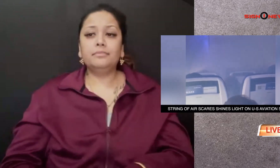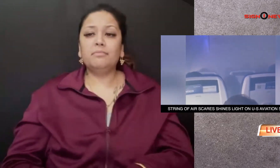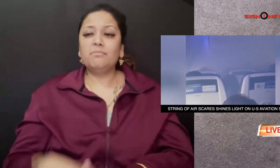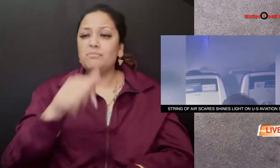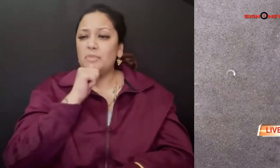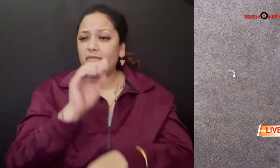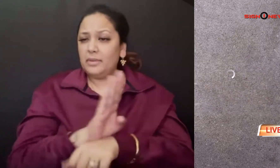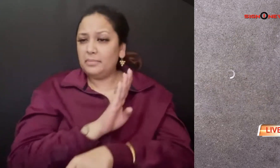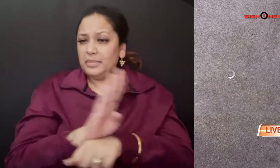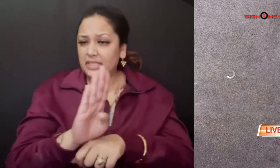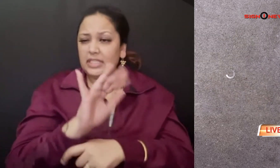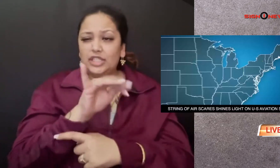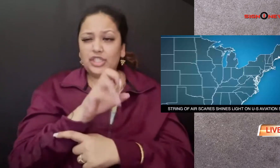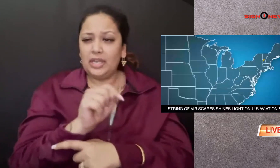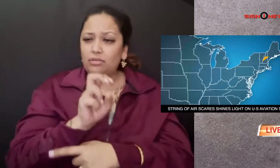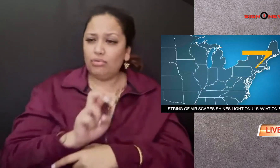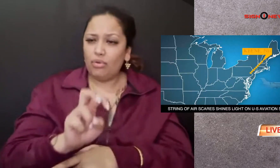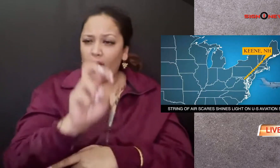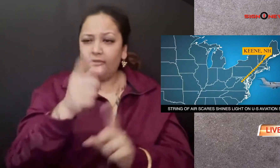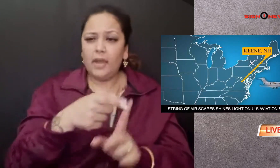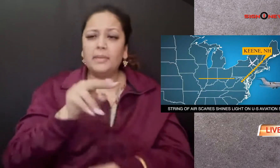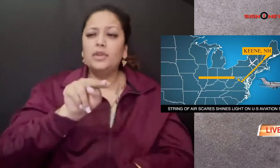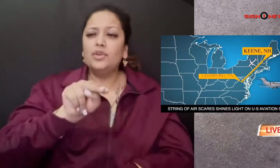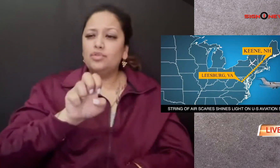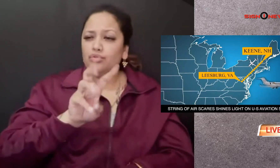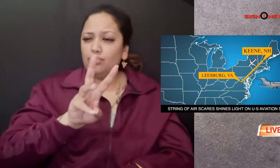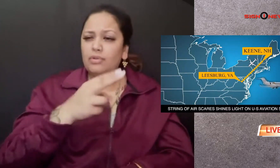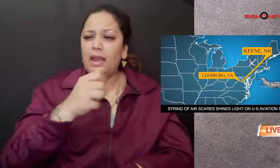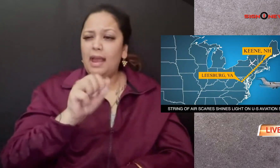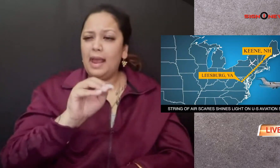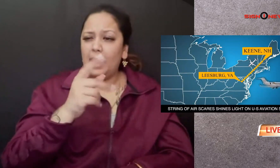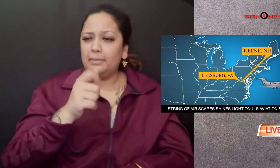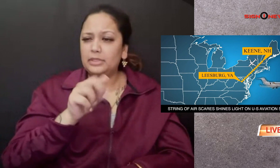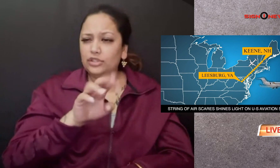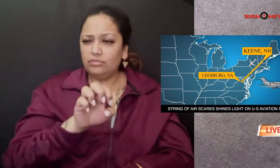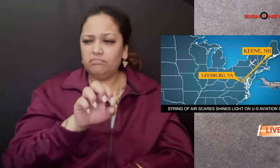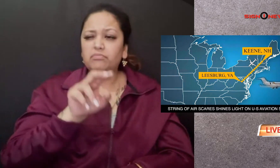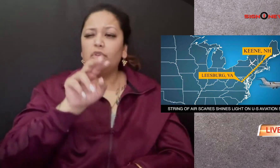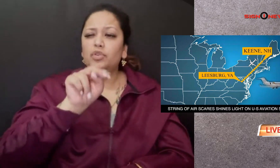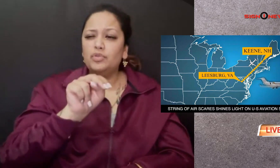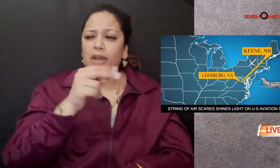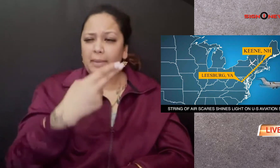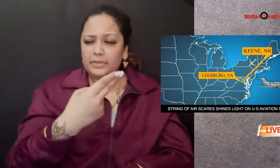on Friday a private business jet traveling from New Hampshire to Northern